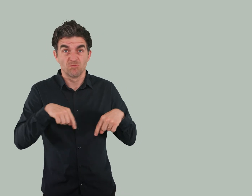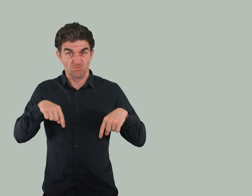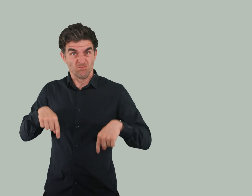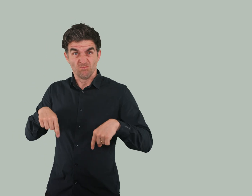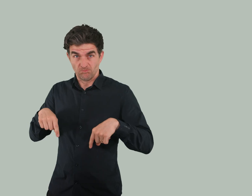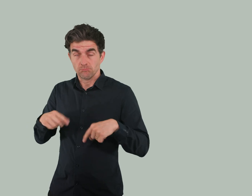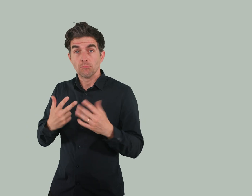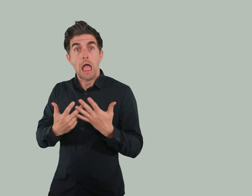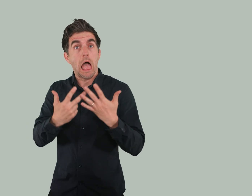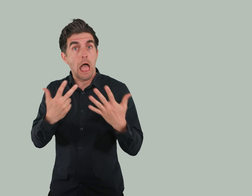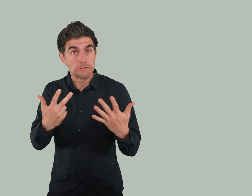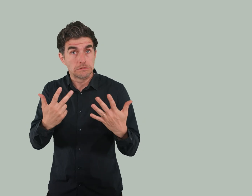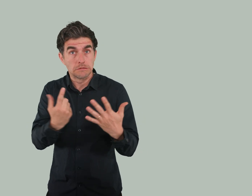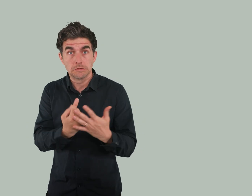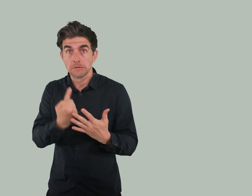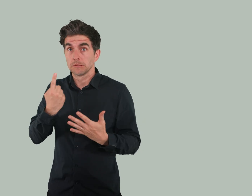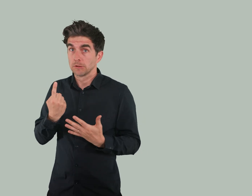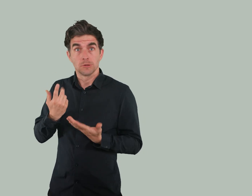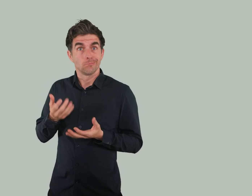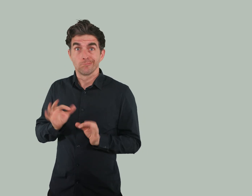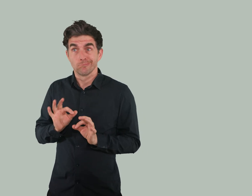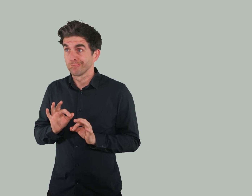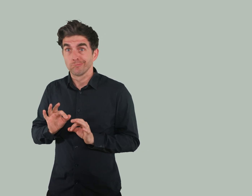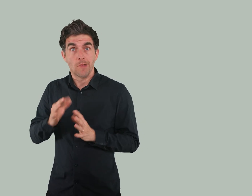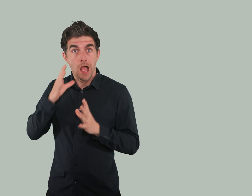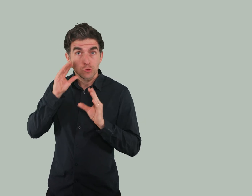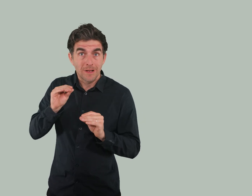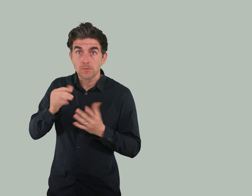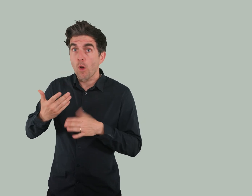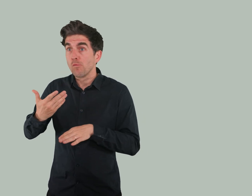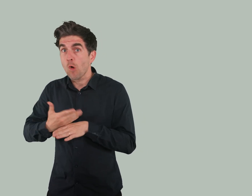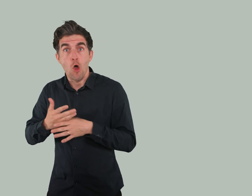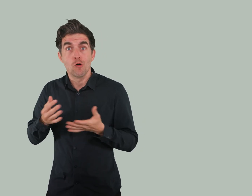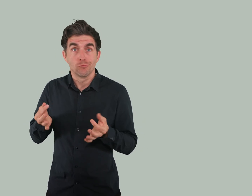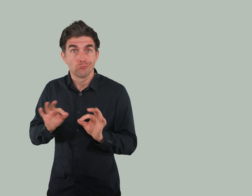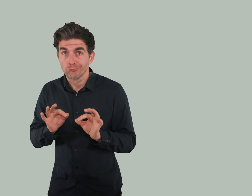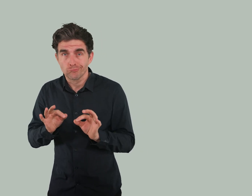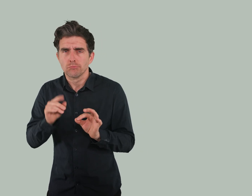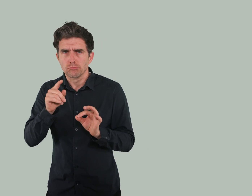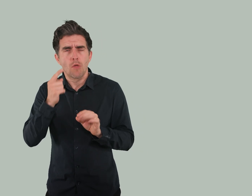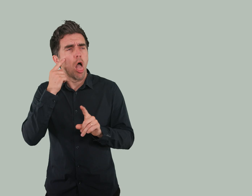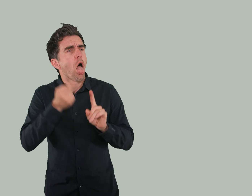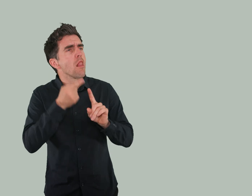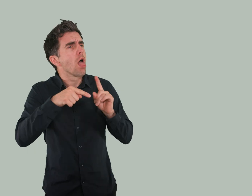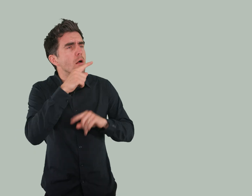Around one in eight young people are neither in education nor work.